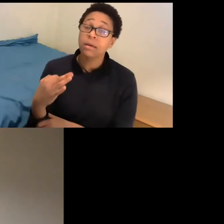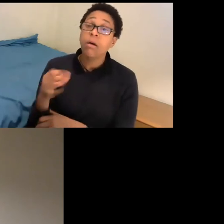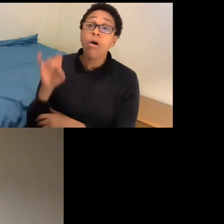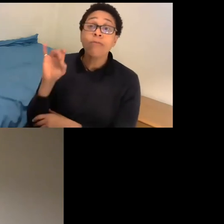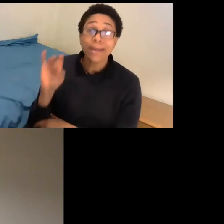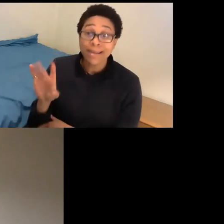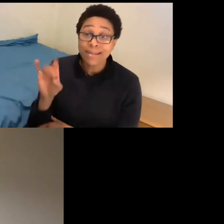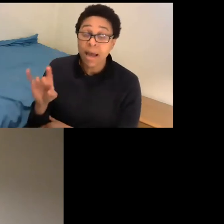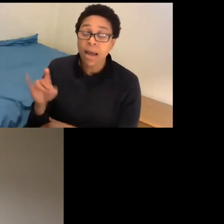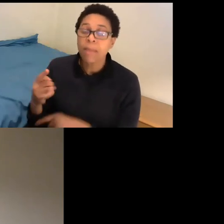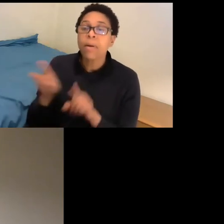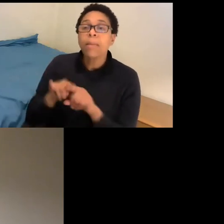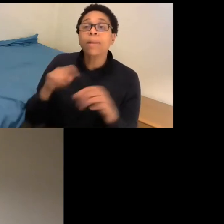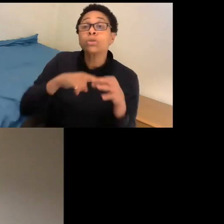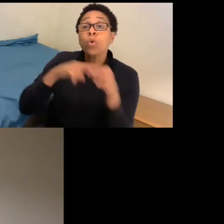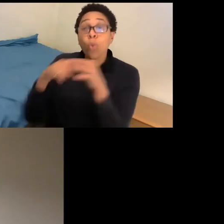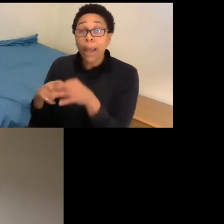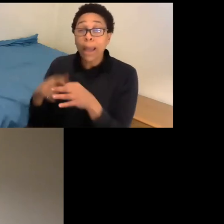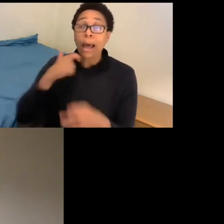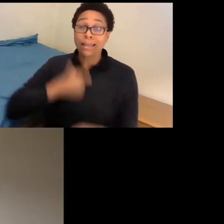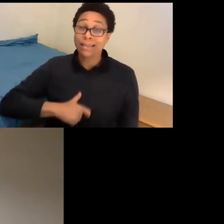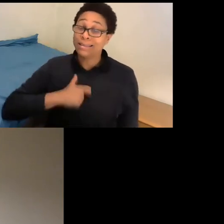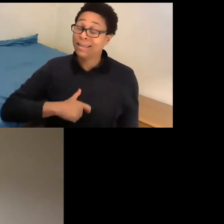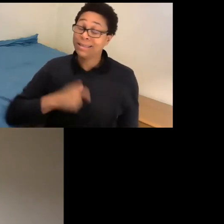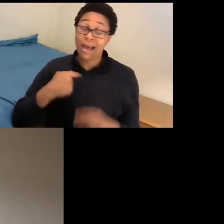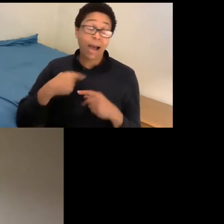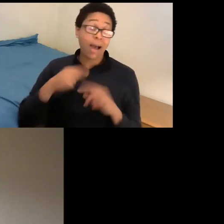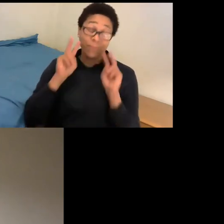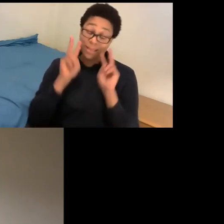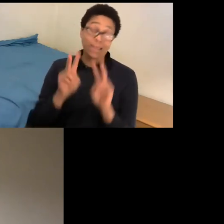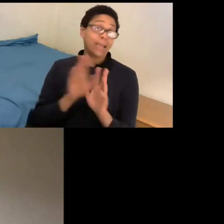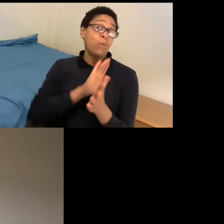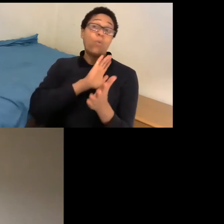queerness and gender identity that I've ever seen. So the